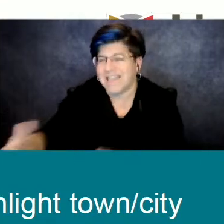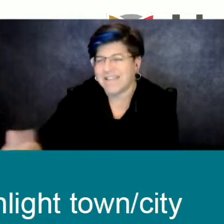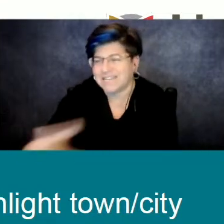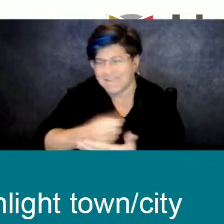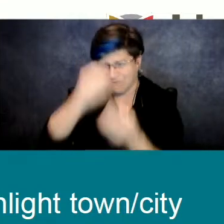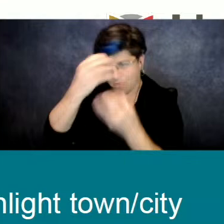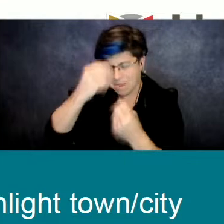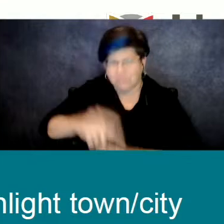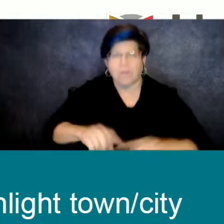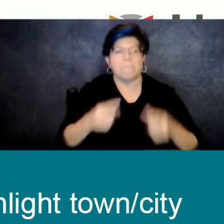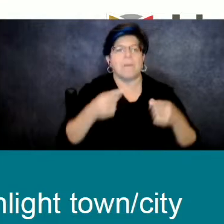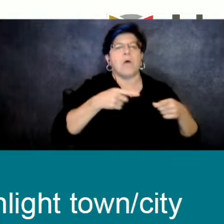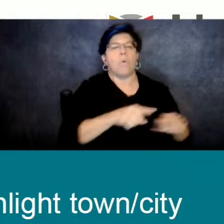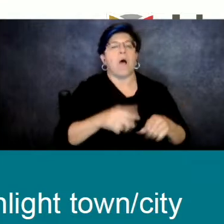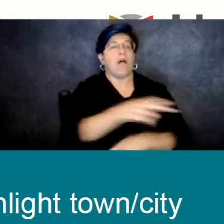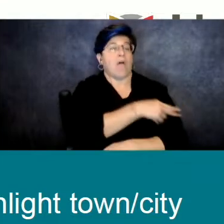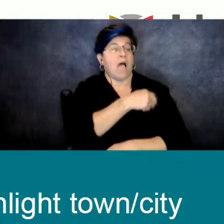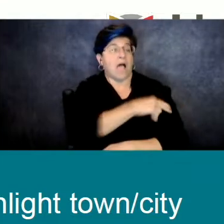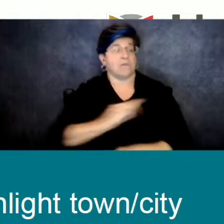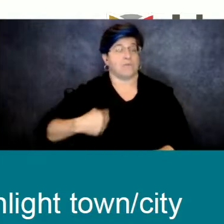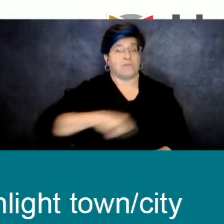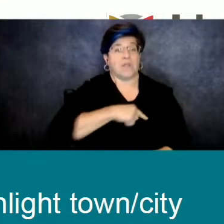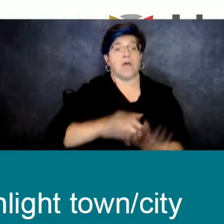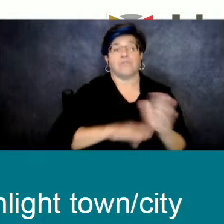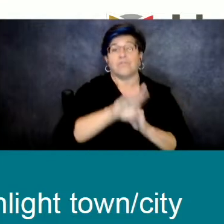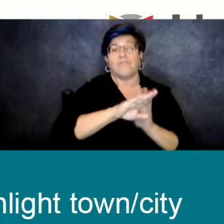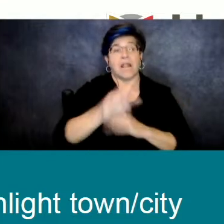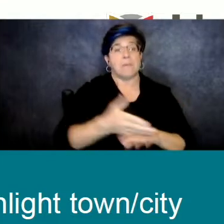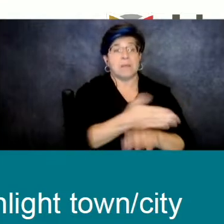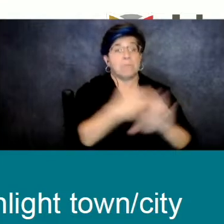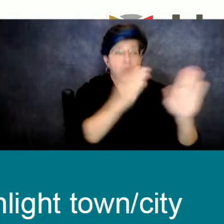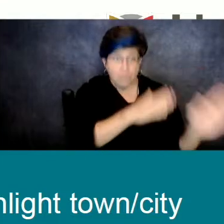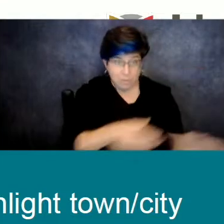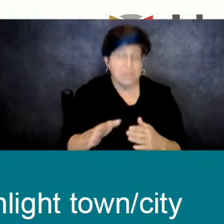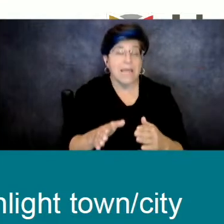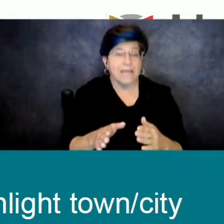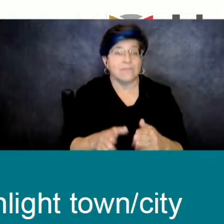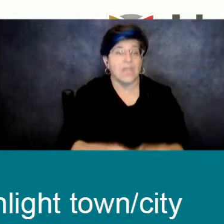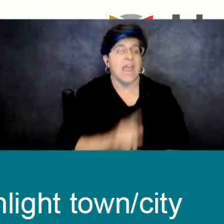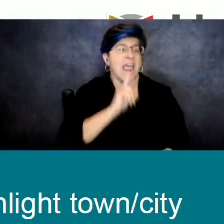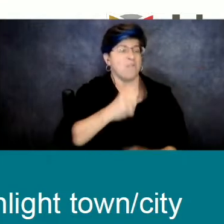PROCESS NOT JUST WHEN WE'RE DOING THE DATA COLLECTION BUT